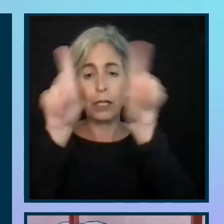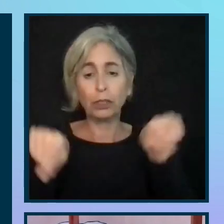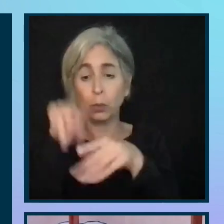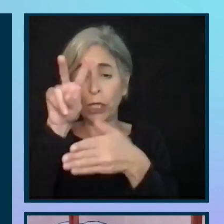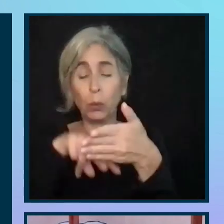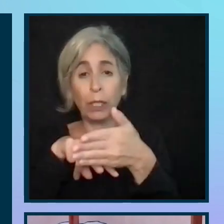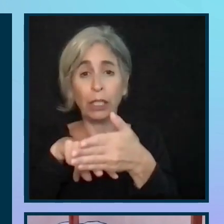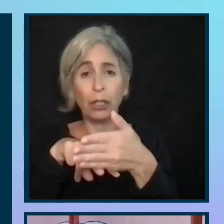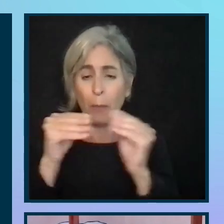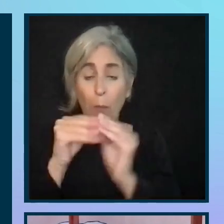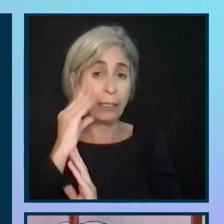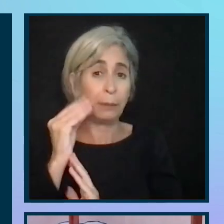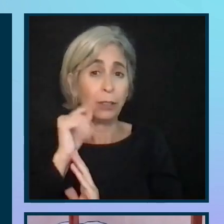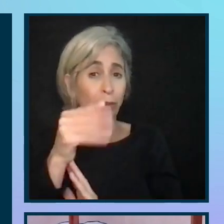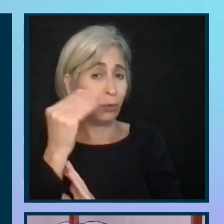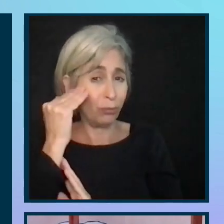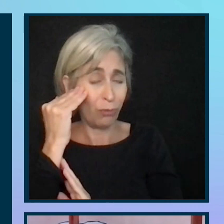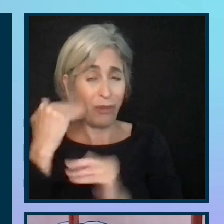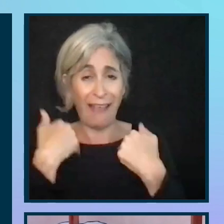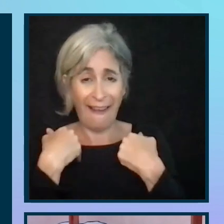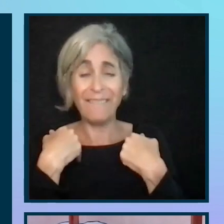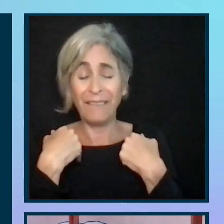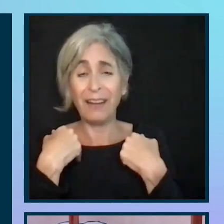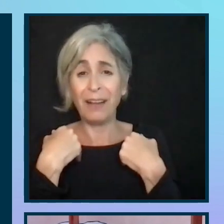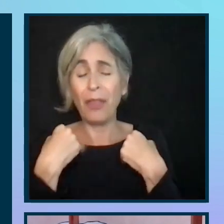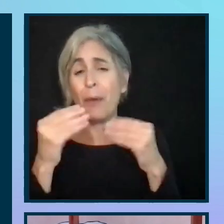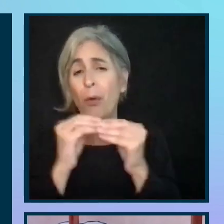the more experienced you're going to be, and you're gonna be able to lean on that experience